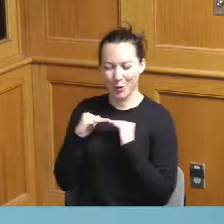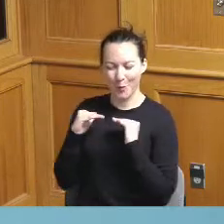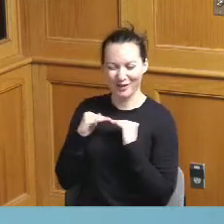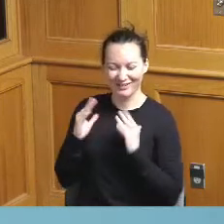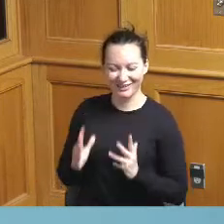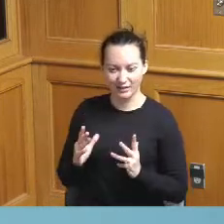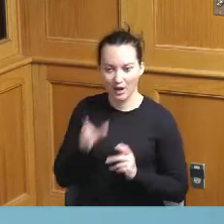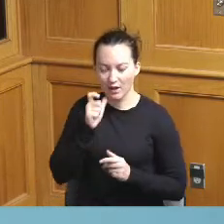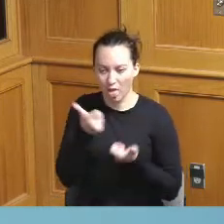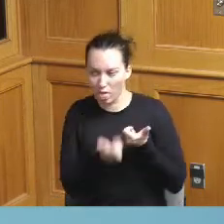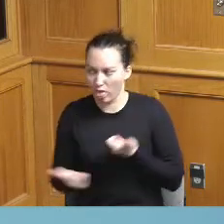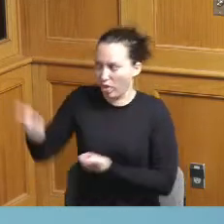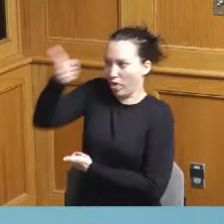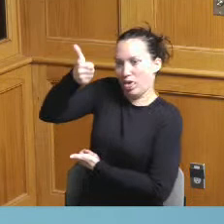we truly believe the court is like a family